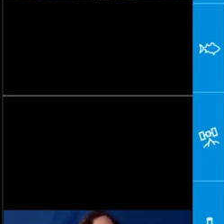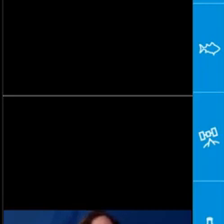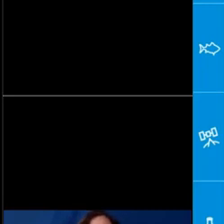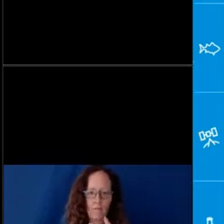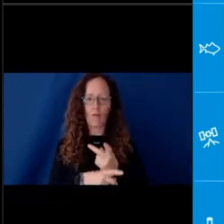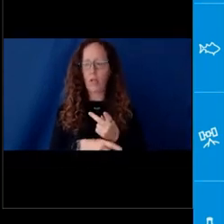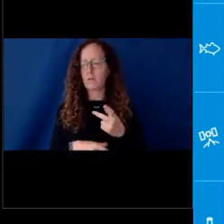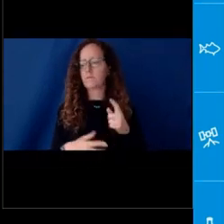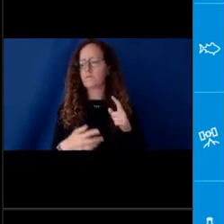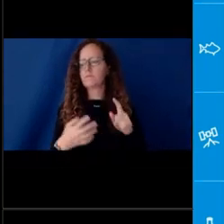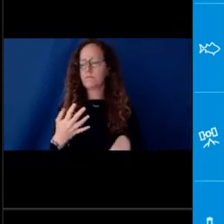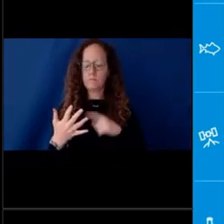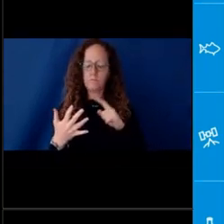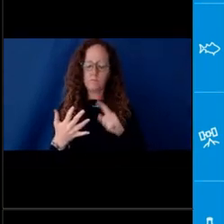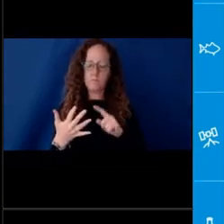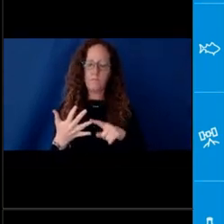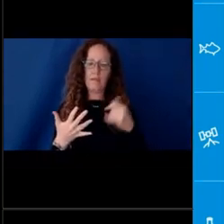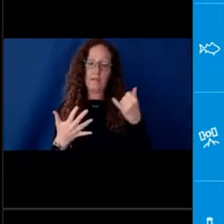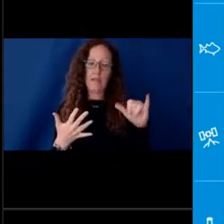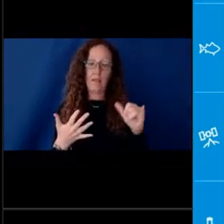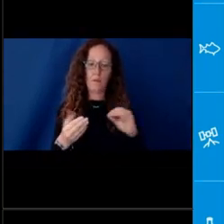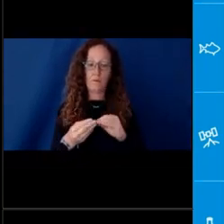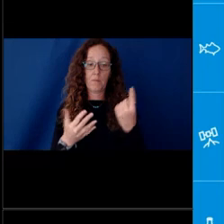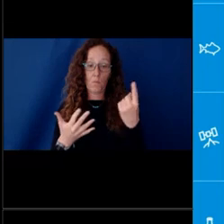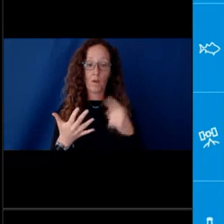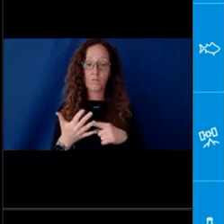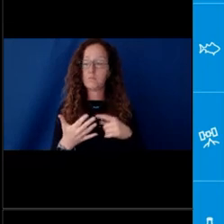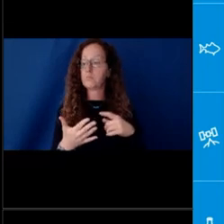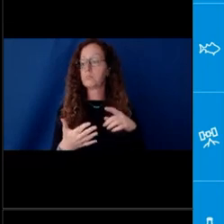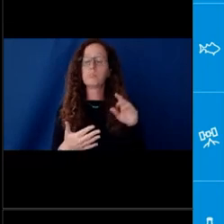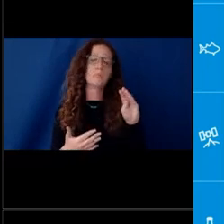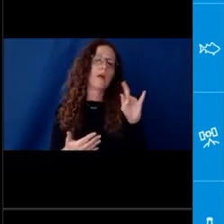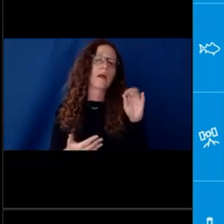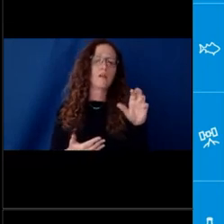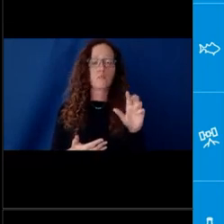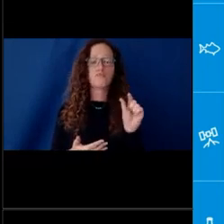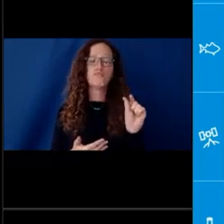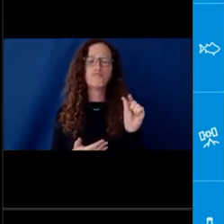yellow, numbered level one, is the lowest level of elevated HeatRisk, and is likely to impact only